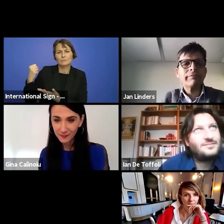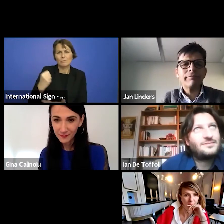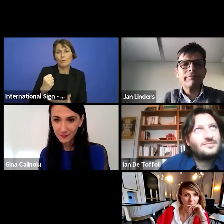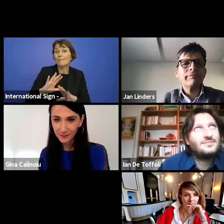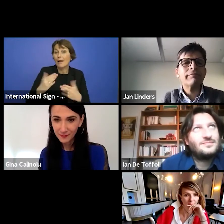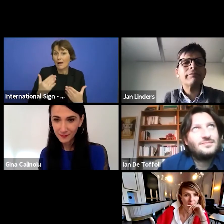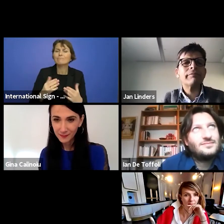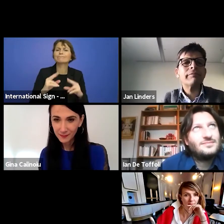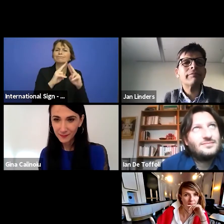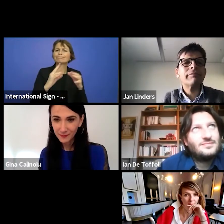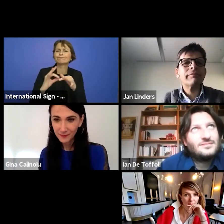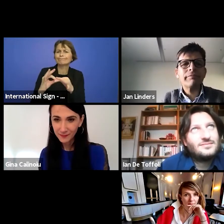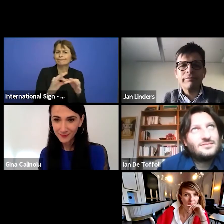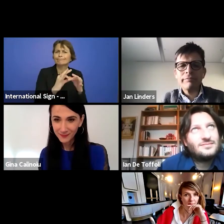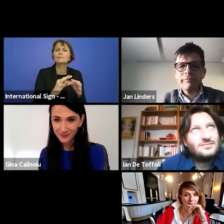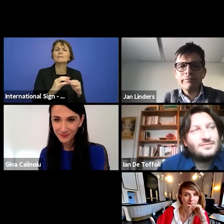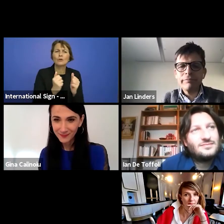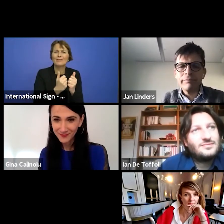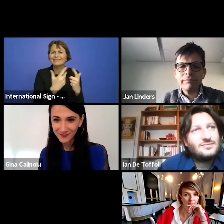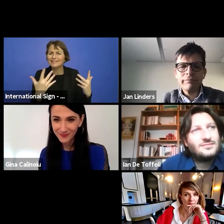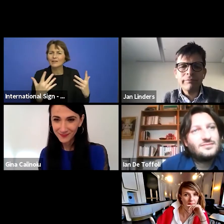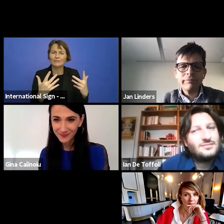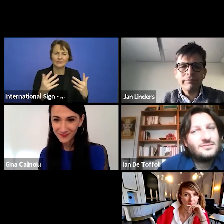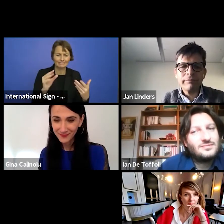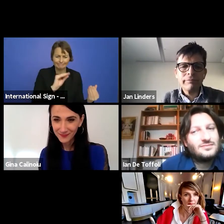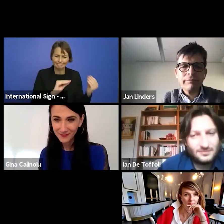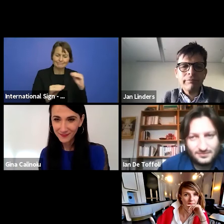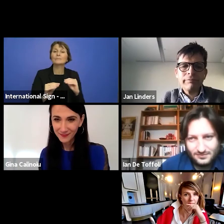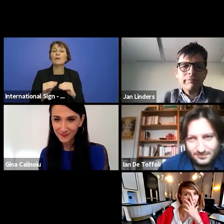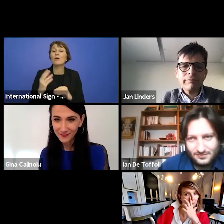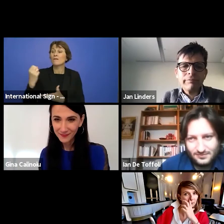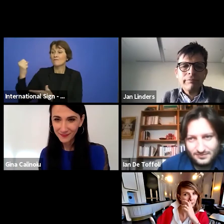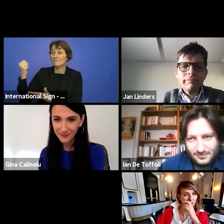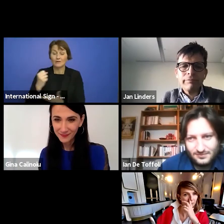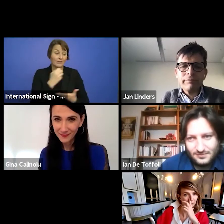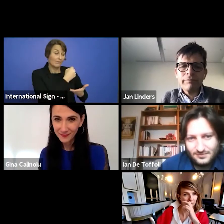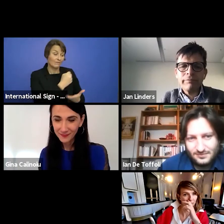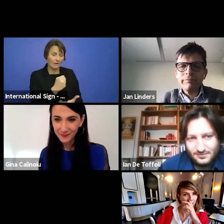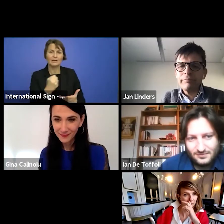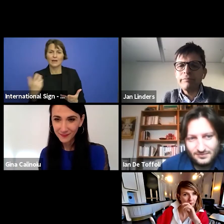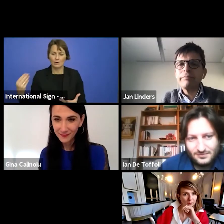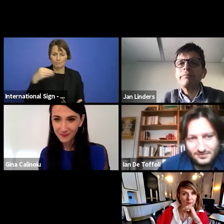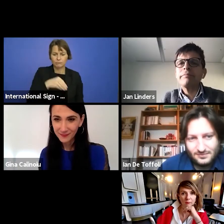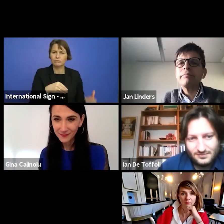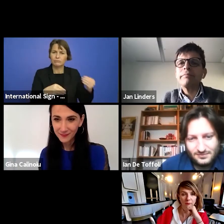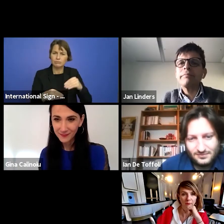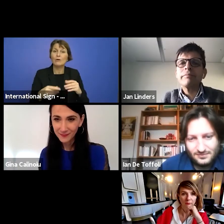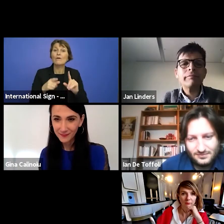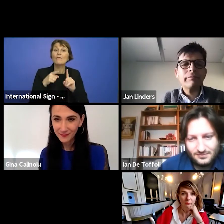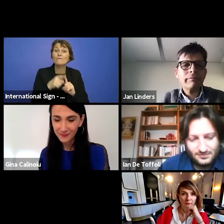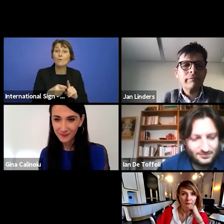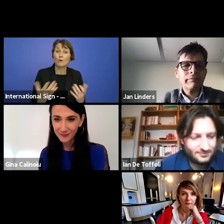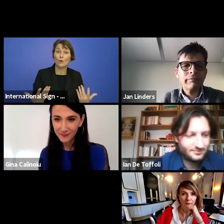through augmented and continued funding for co-production, networking, cross-border touring,